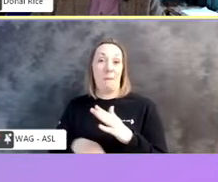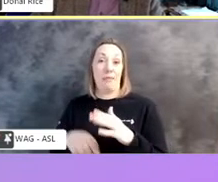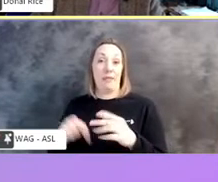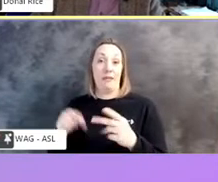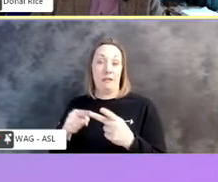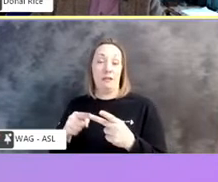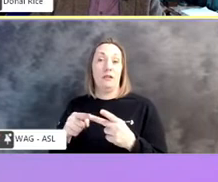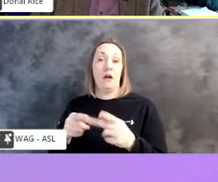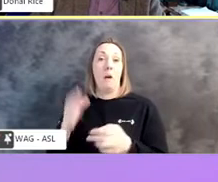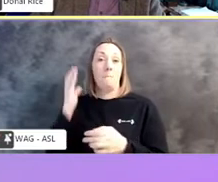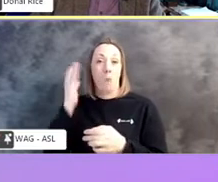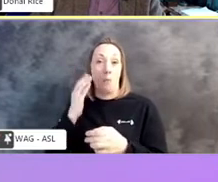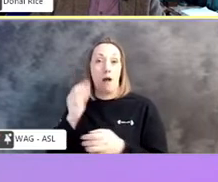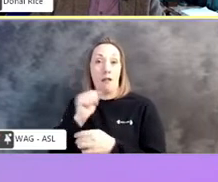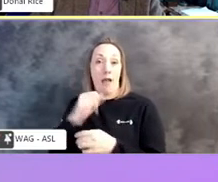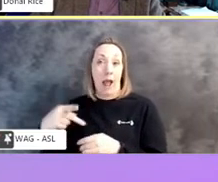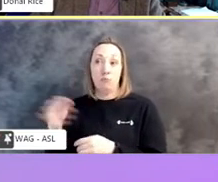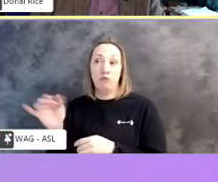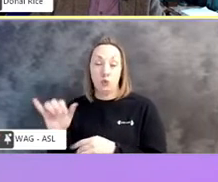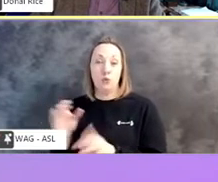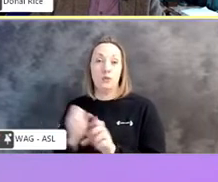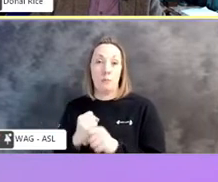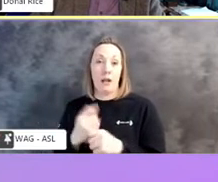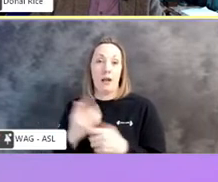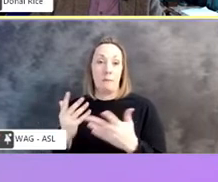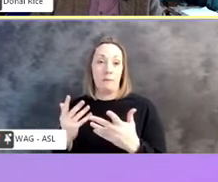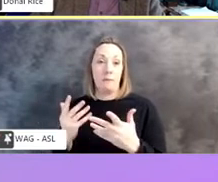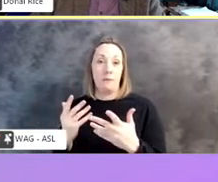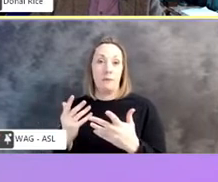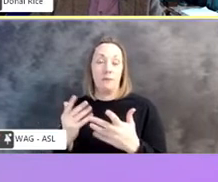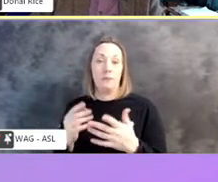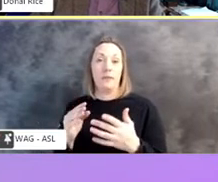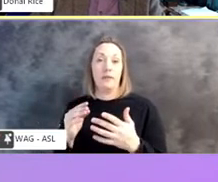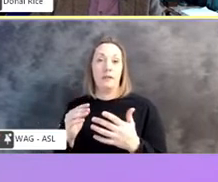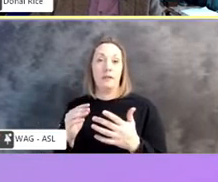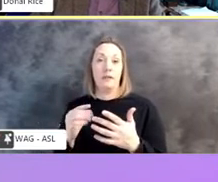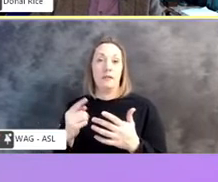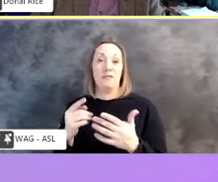year. And done said provide reviews